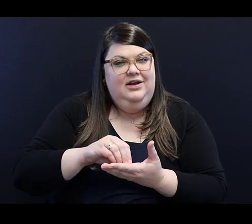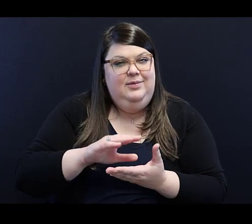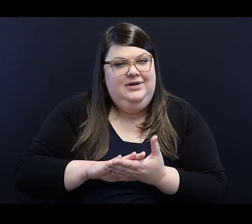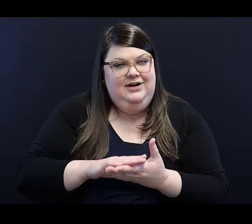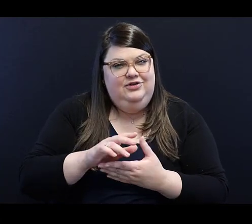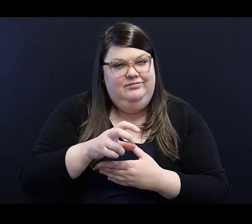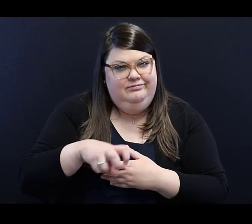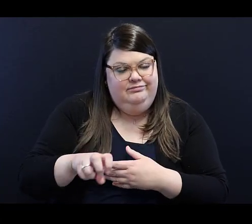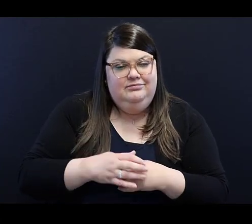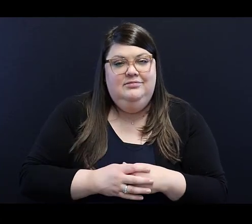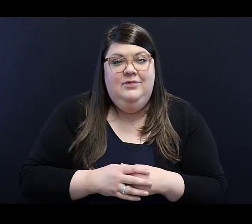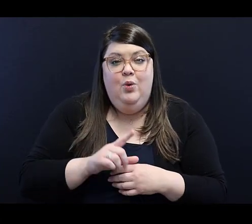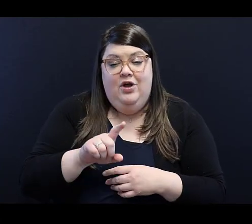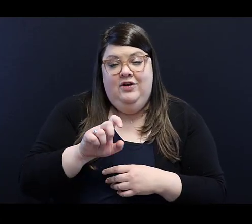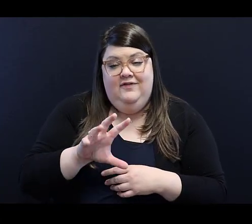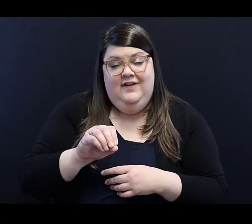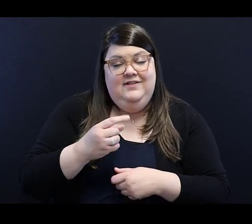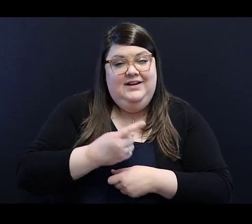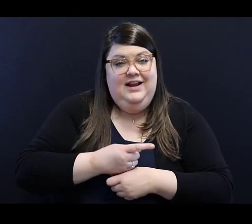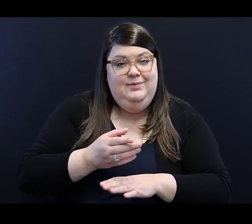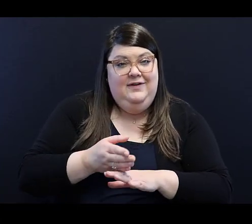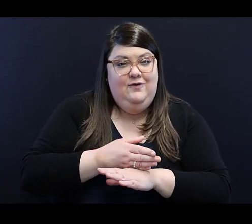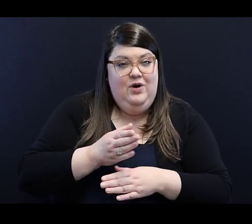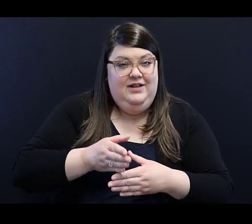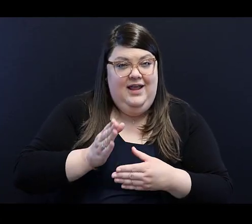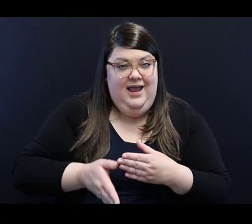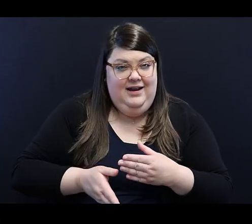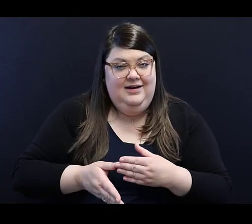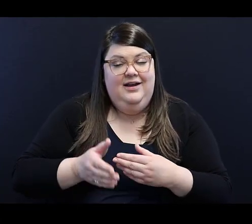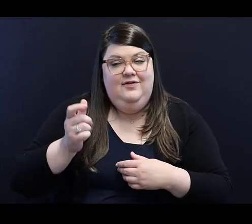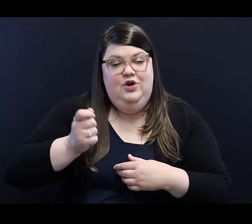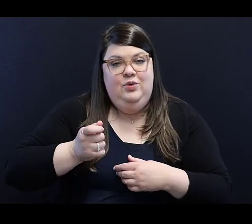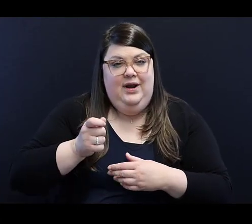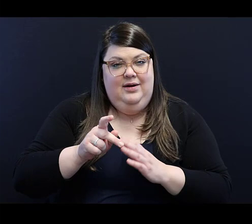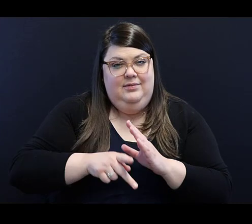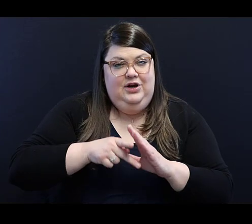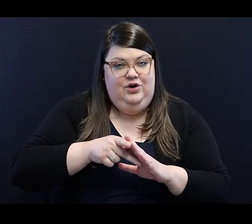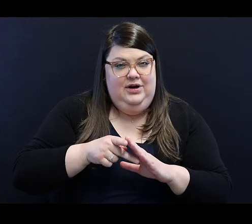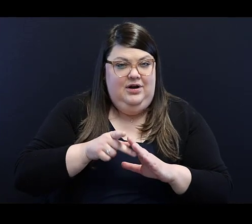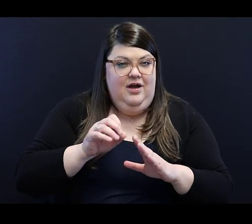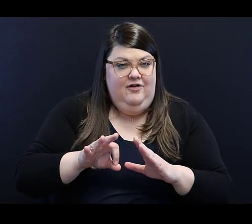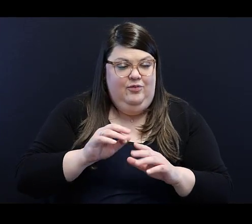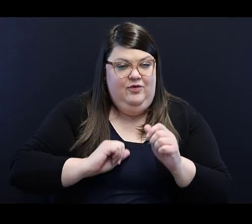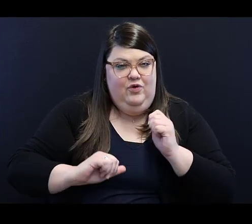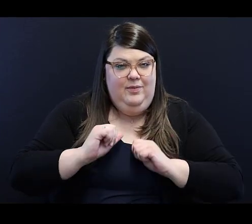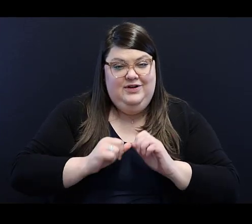At 150 days before the end of the grant period of performance, review the website for accessibility.